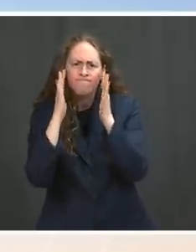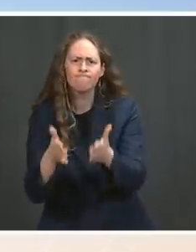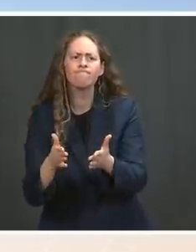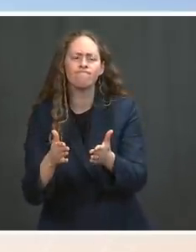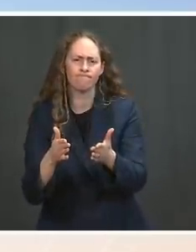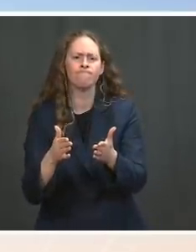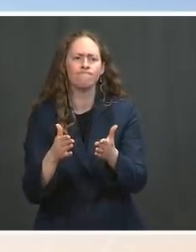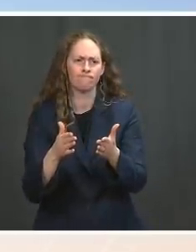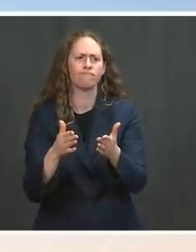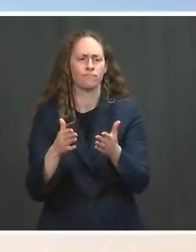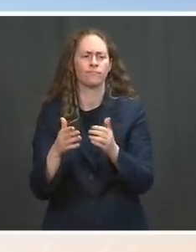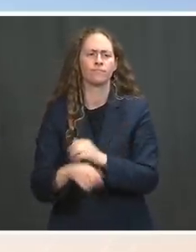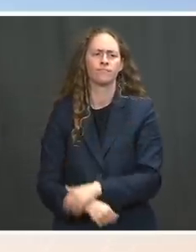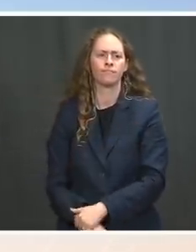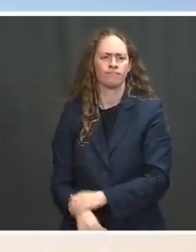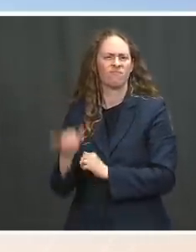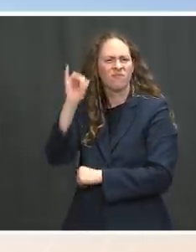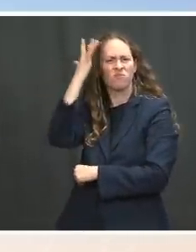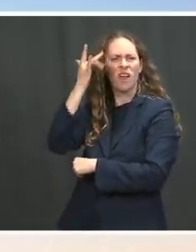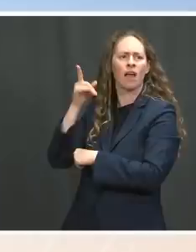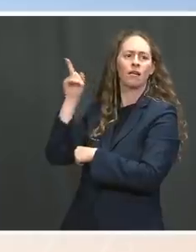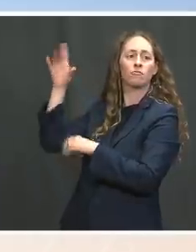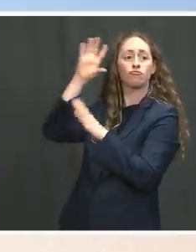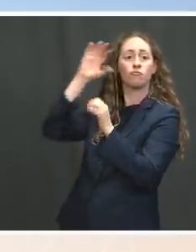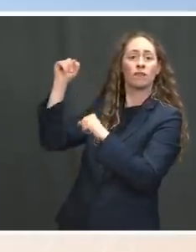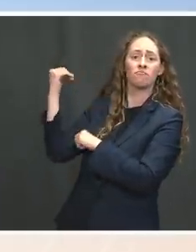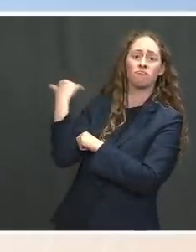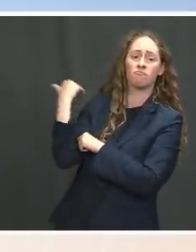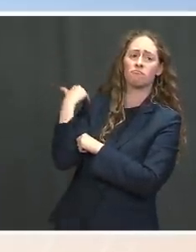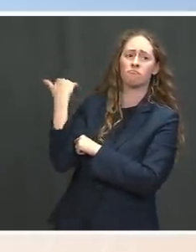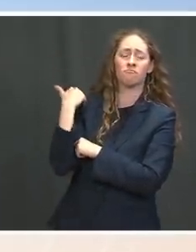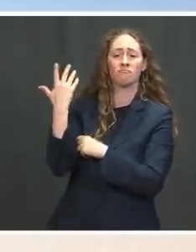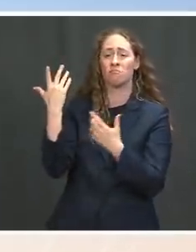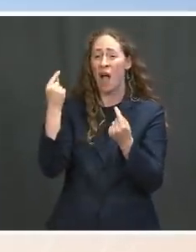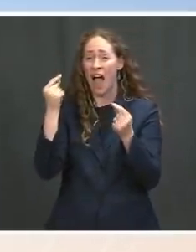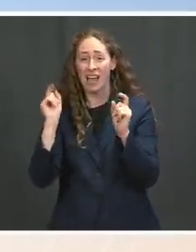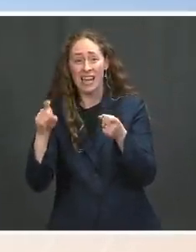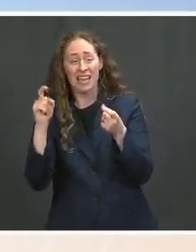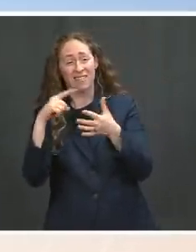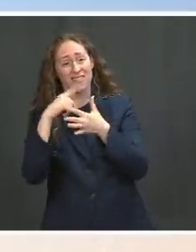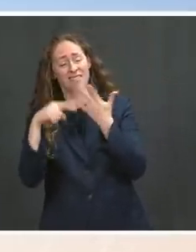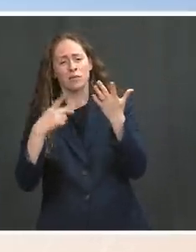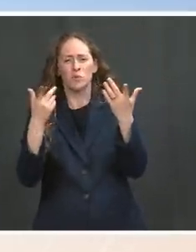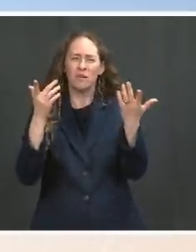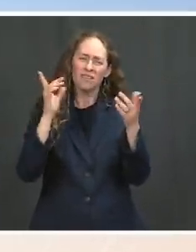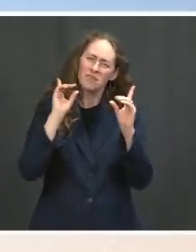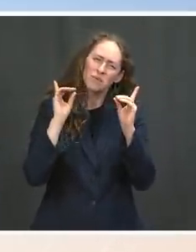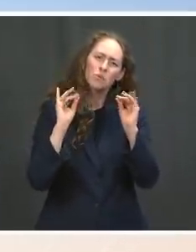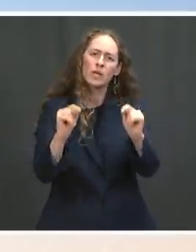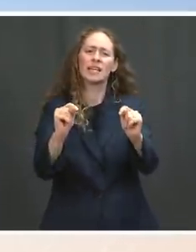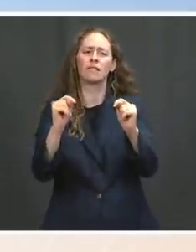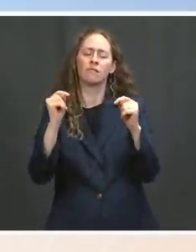all of our different authorities and all the different pieces of our respective agencies to be helpful. Ms. Psaki: Jen.